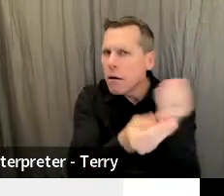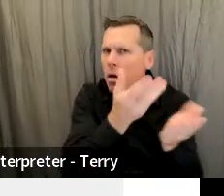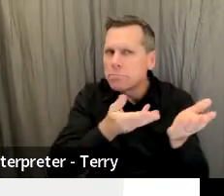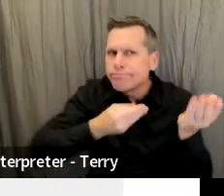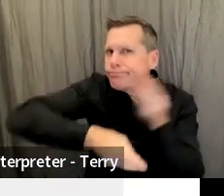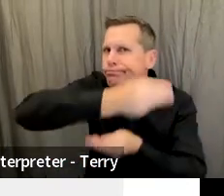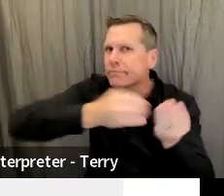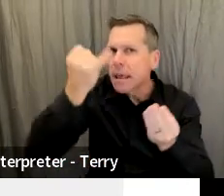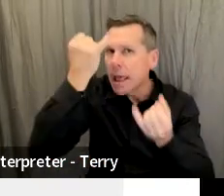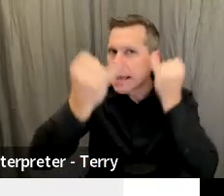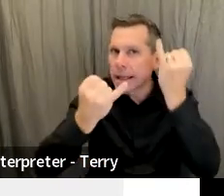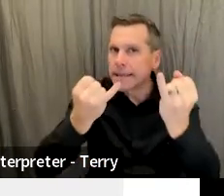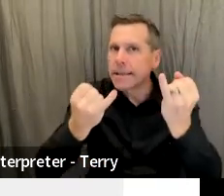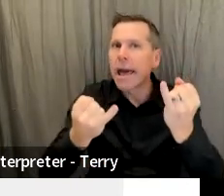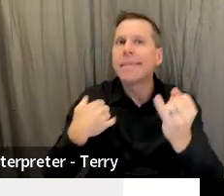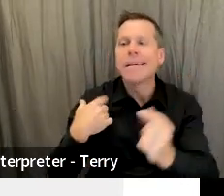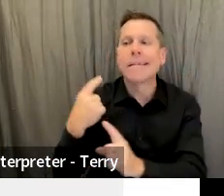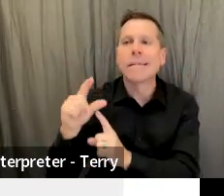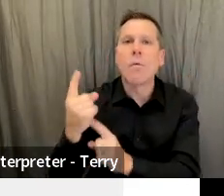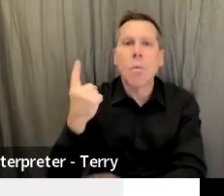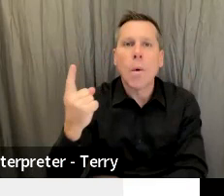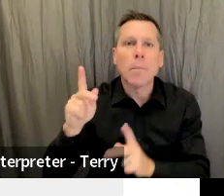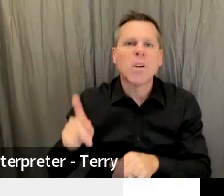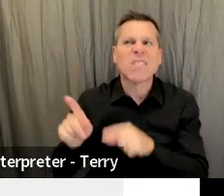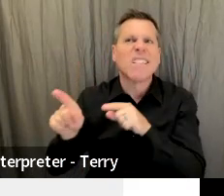doing the organization because I think that would be much more efficient it's